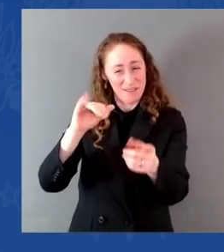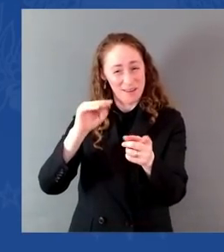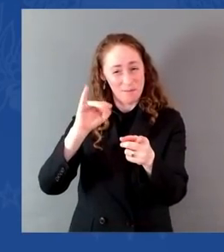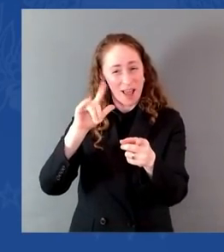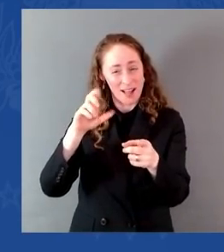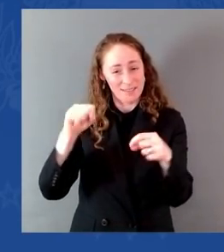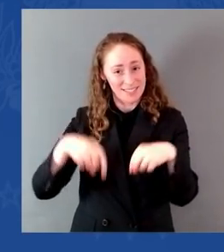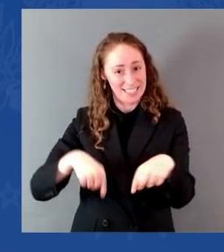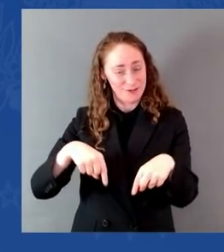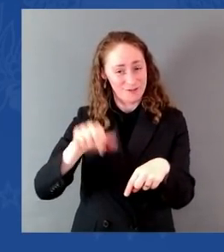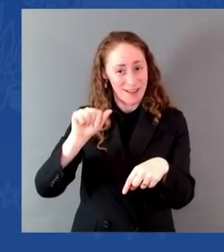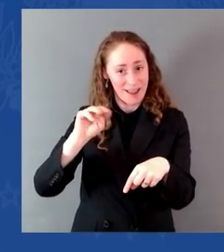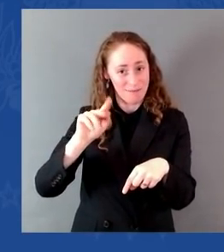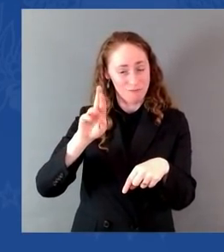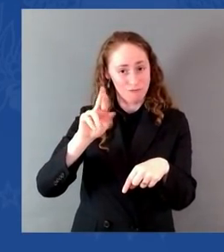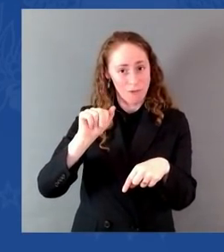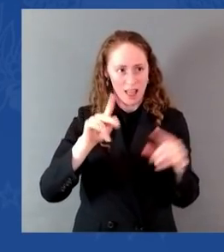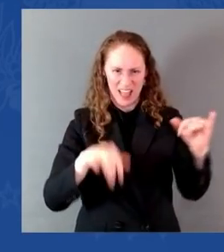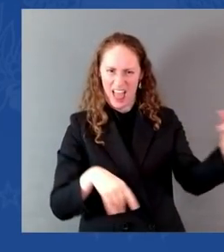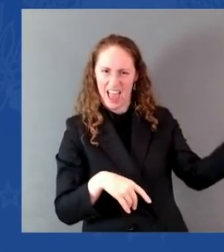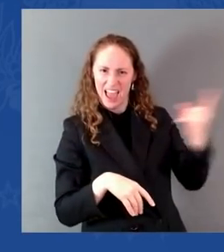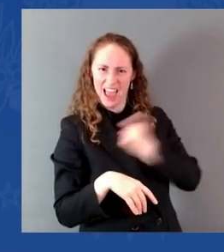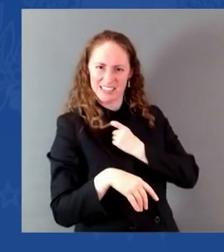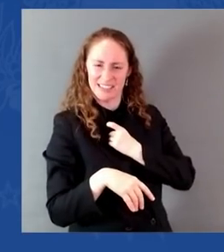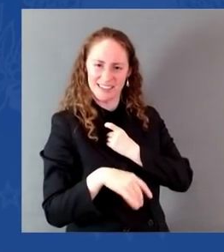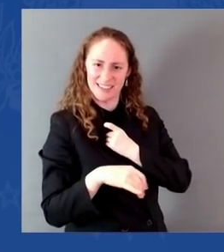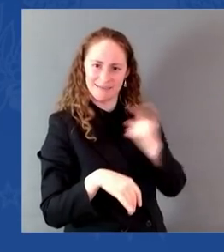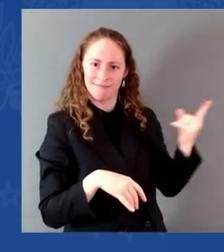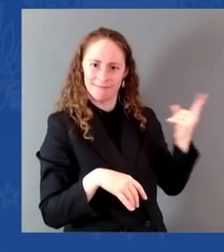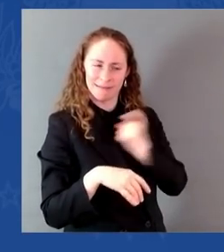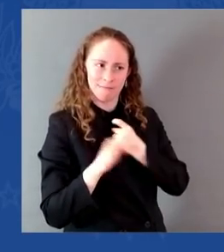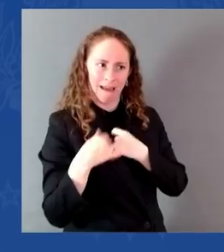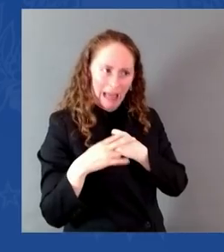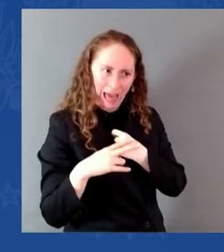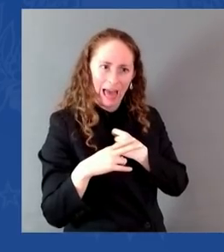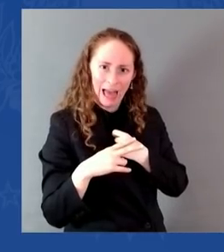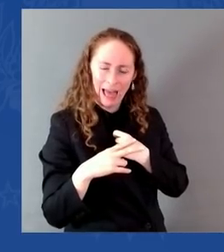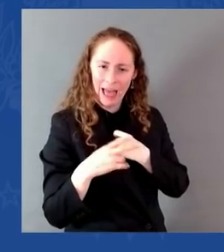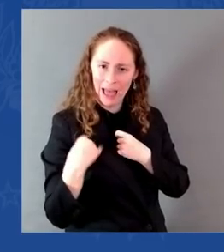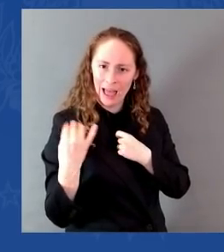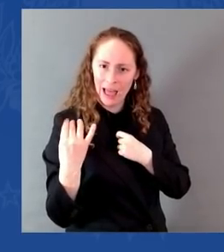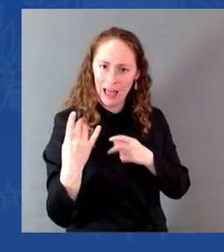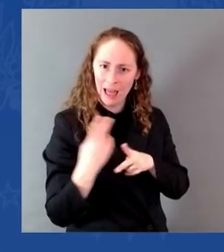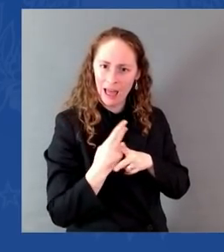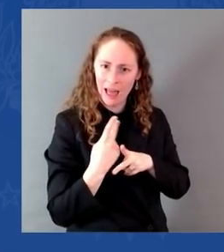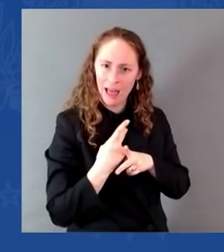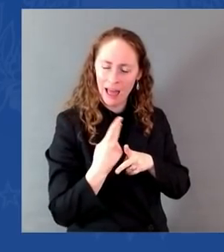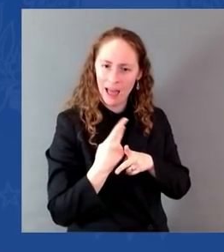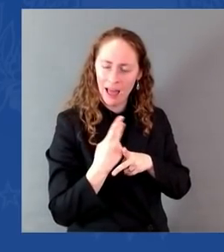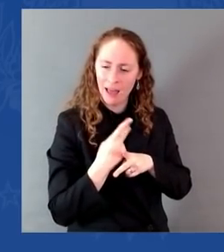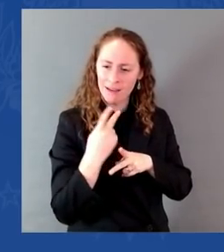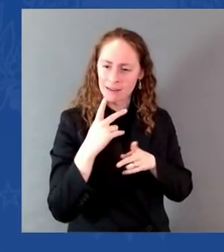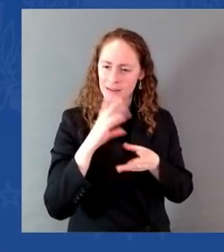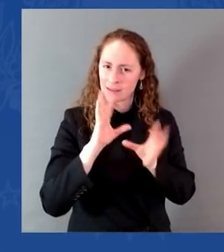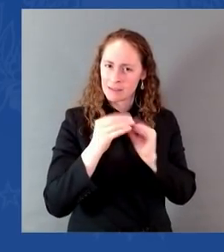He said, "36 years, 119 days a year, back and forth."